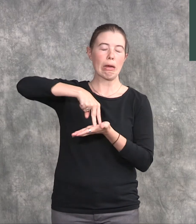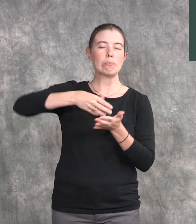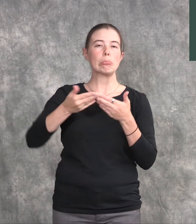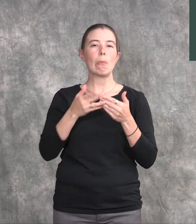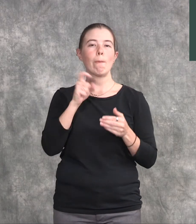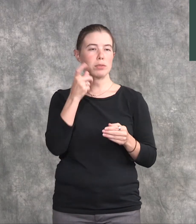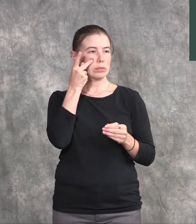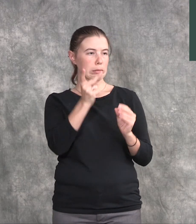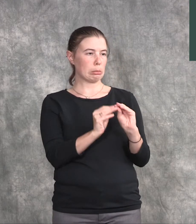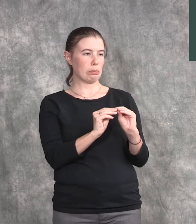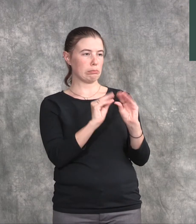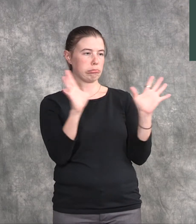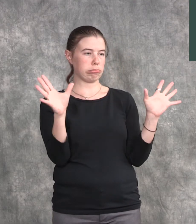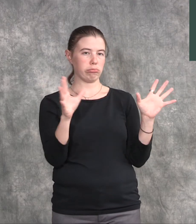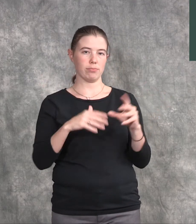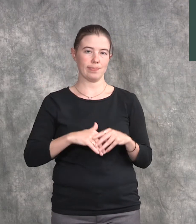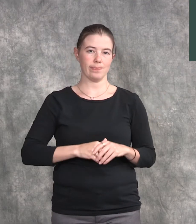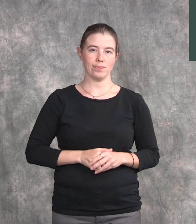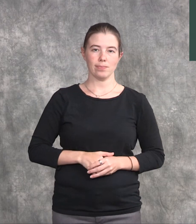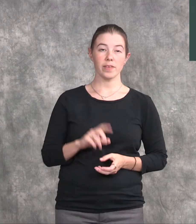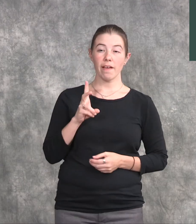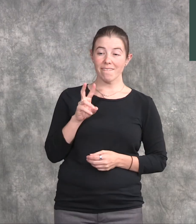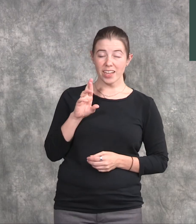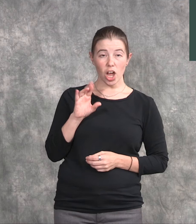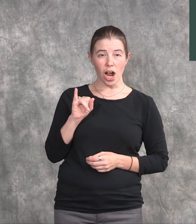of what position you were in.